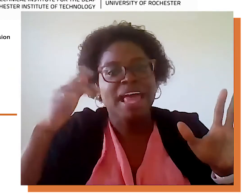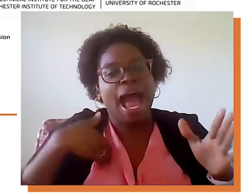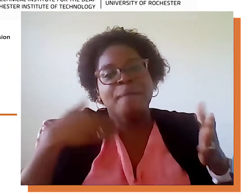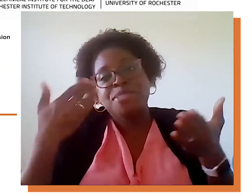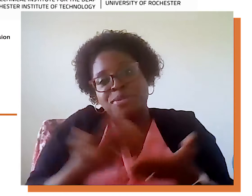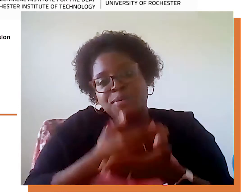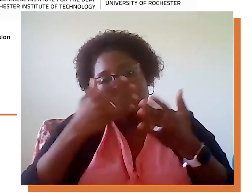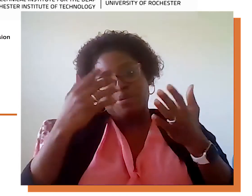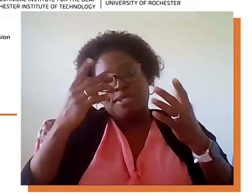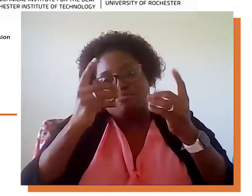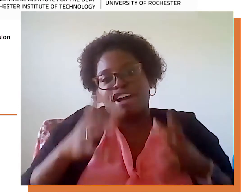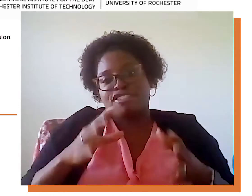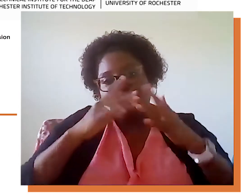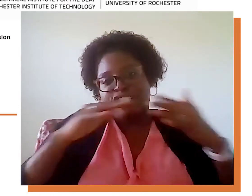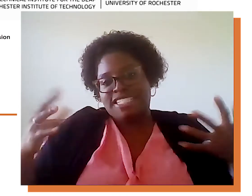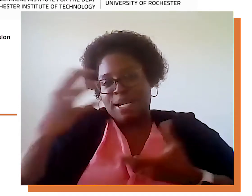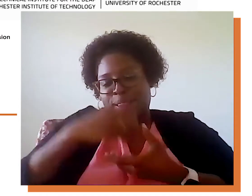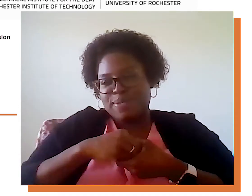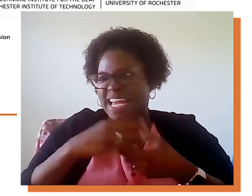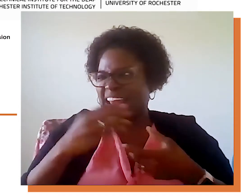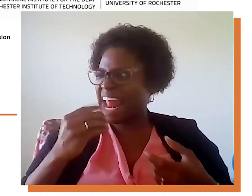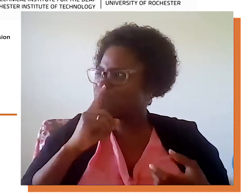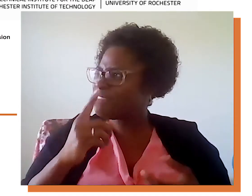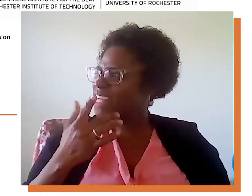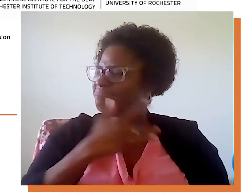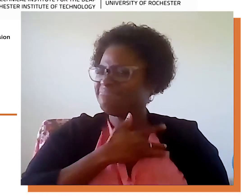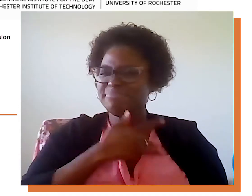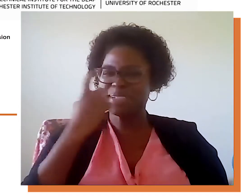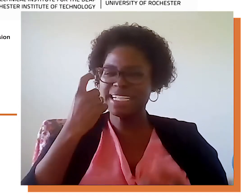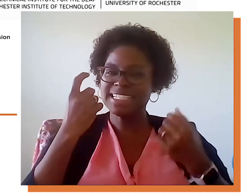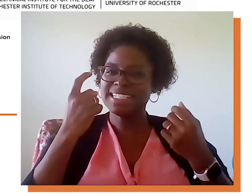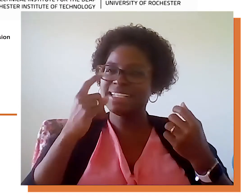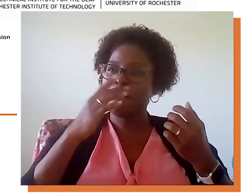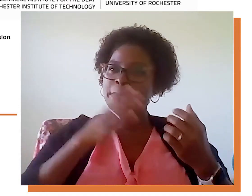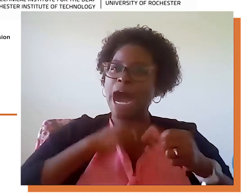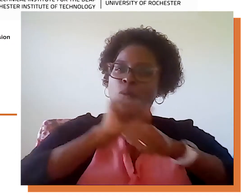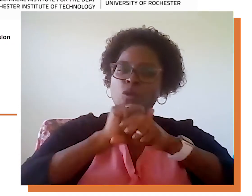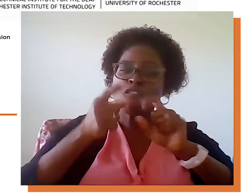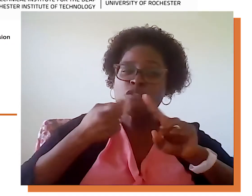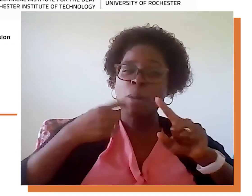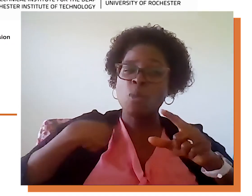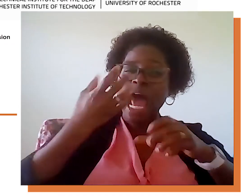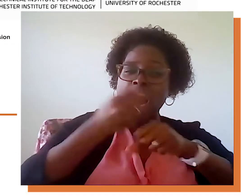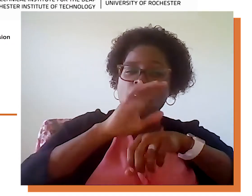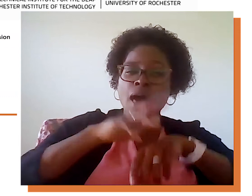I've been named the new Director of Diversity and Inclusion at N.T.I.D./R.I.T.